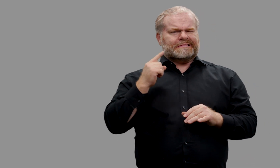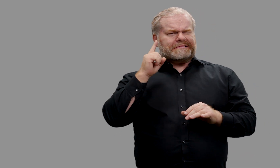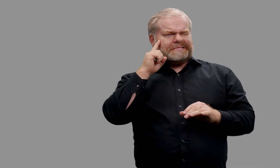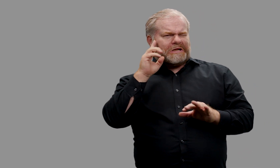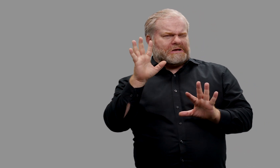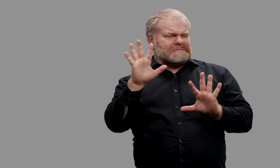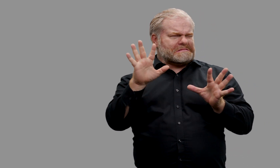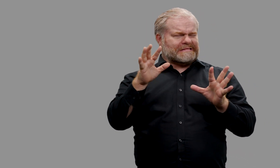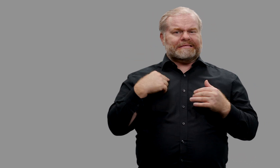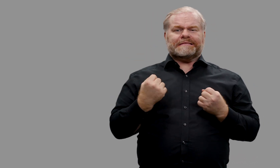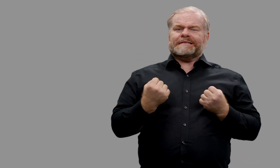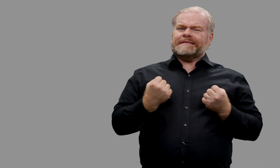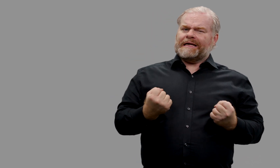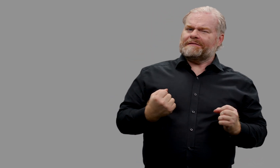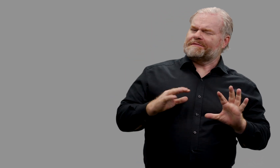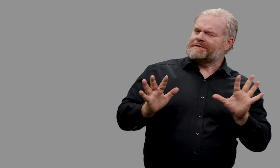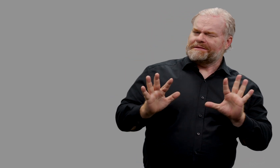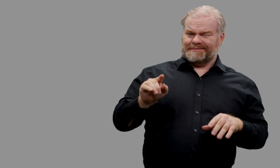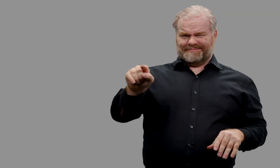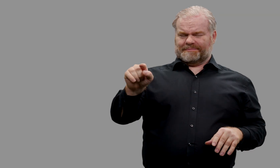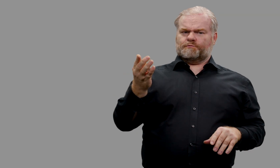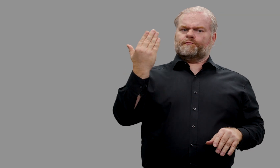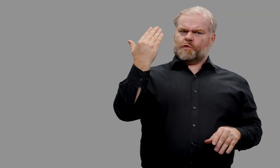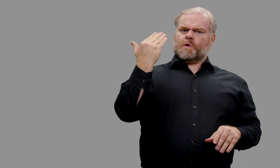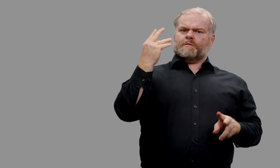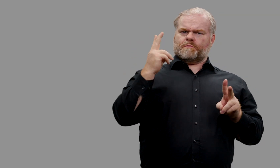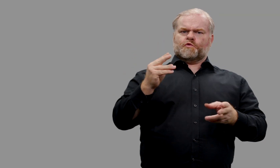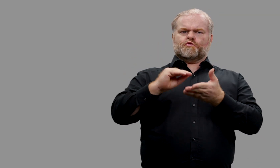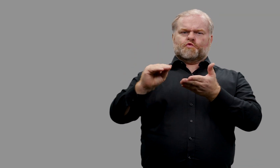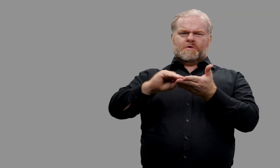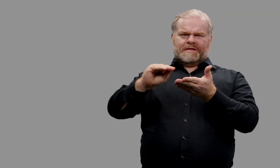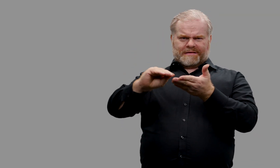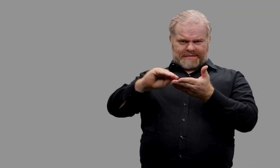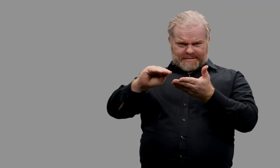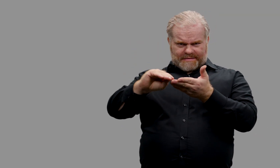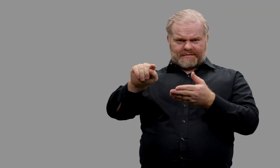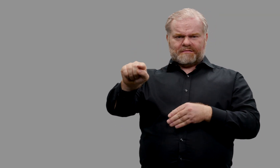I think, but I’m not sure, that it used to be a school,